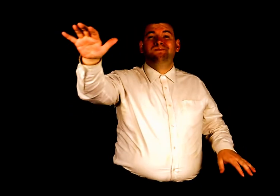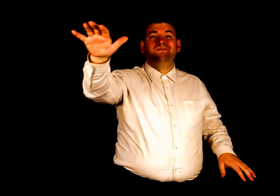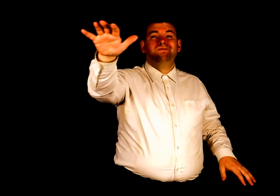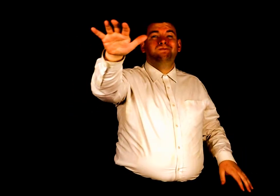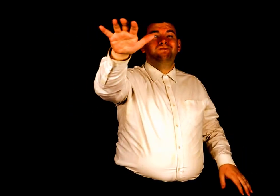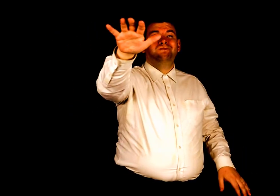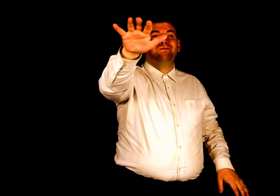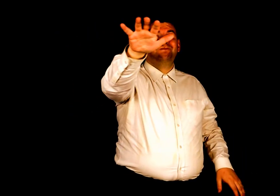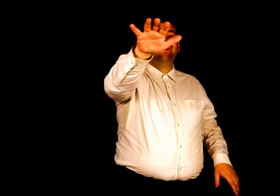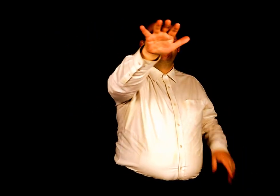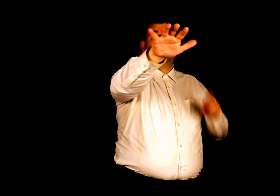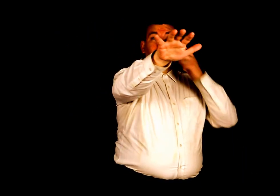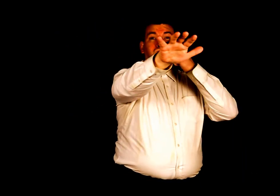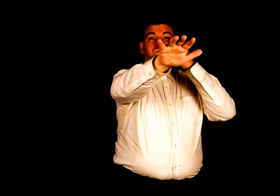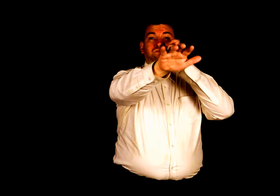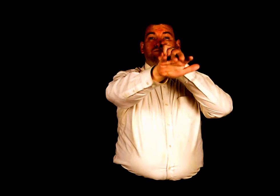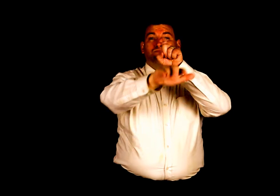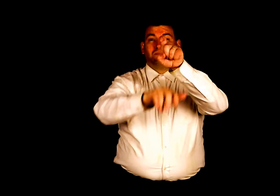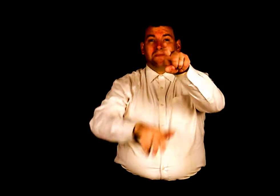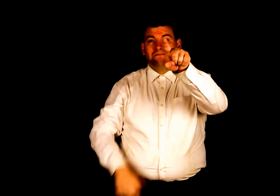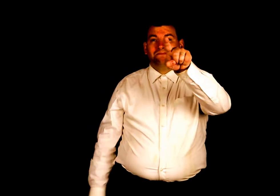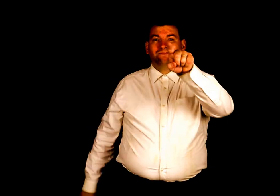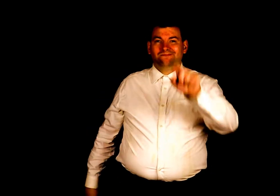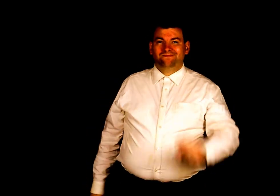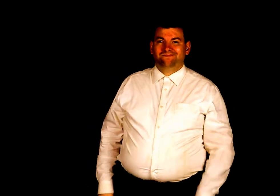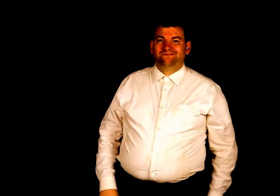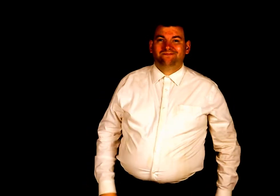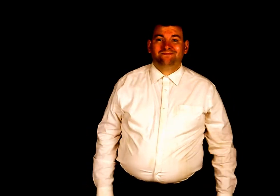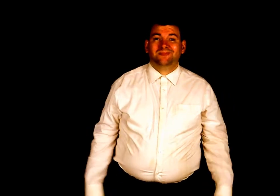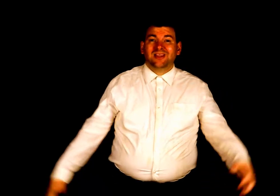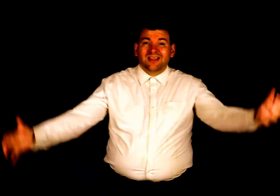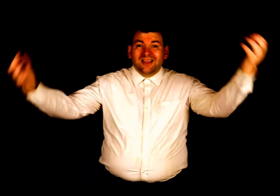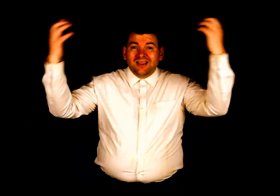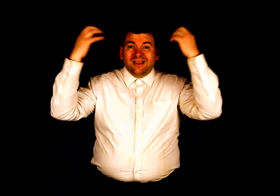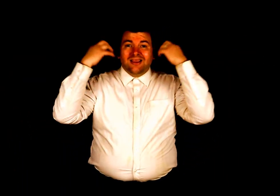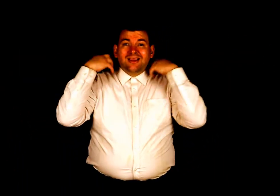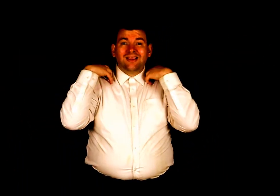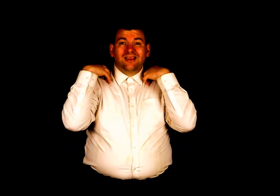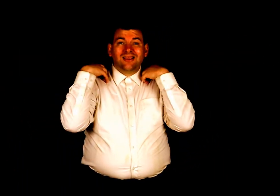just over the horizon